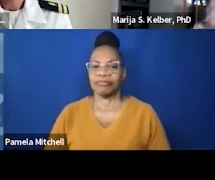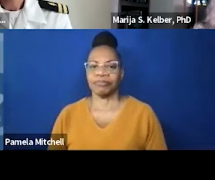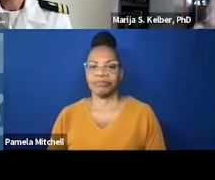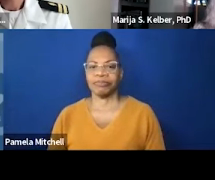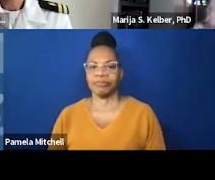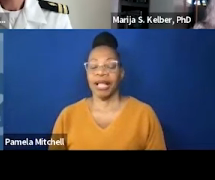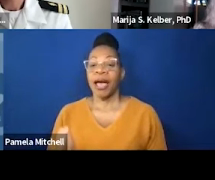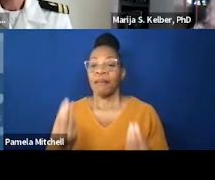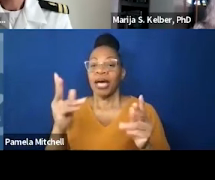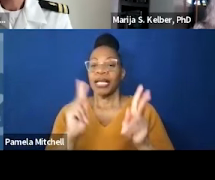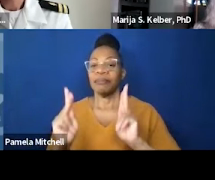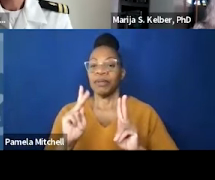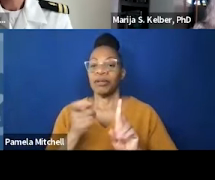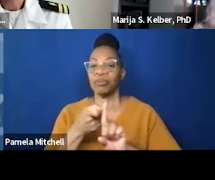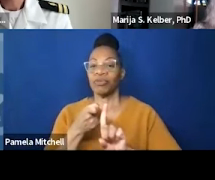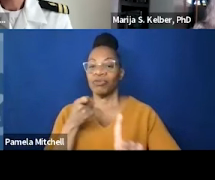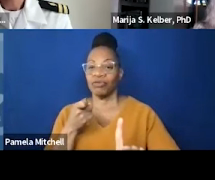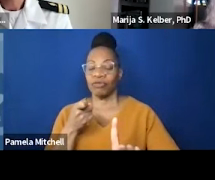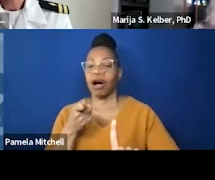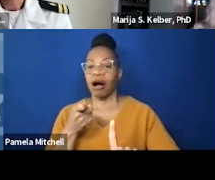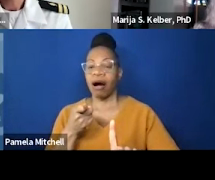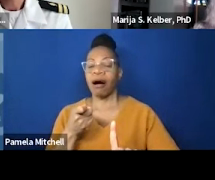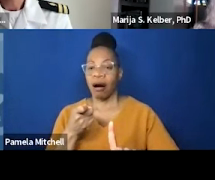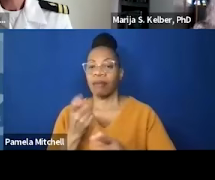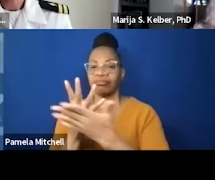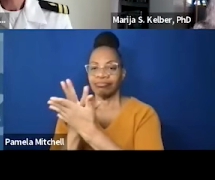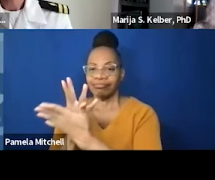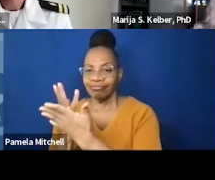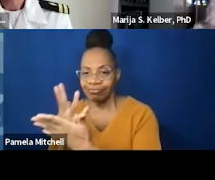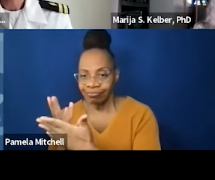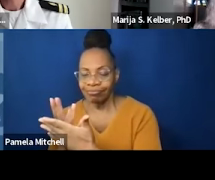Many folks from corrections, probation, parole,